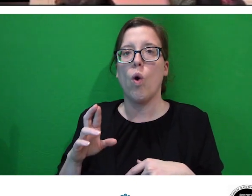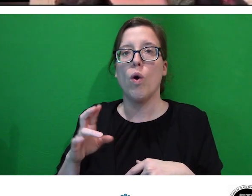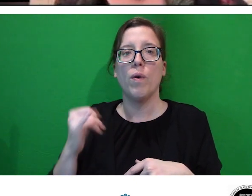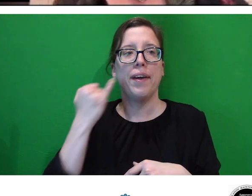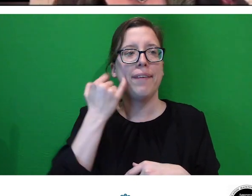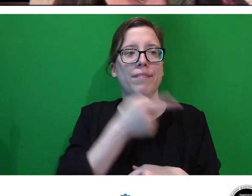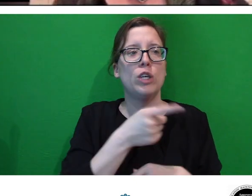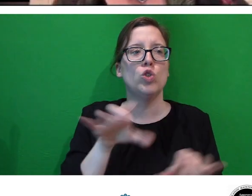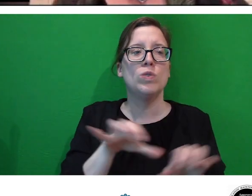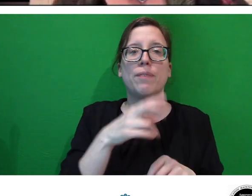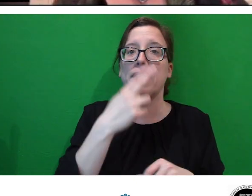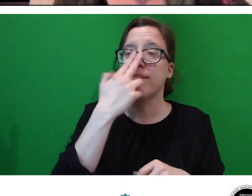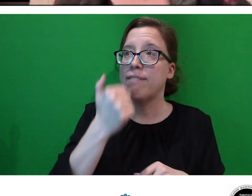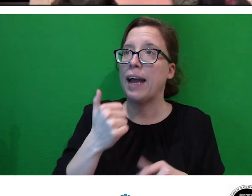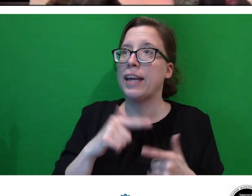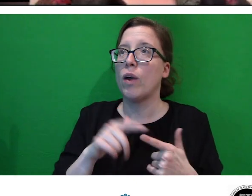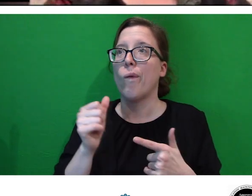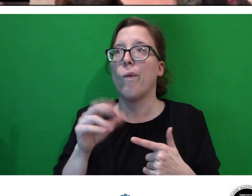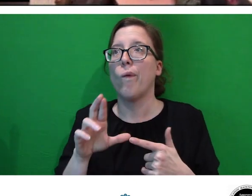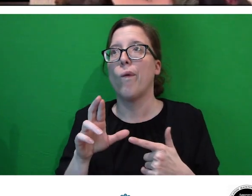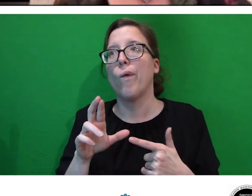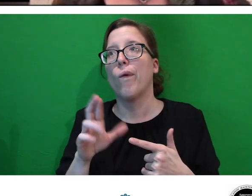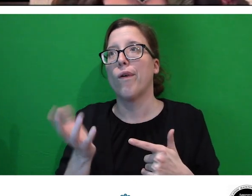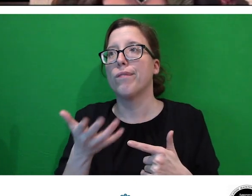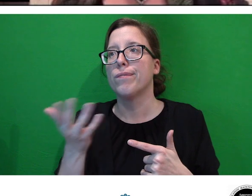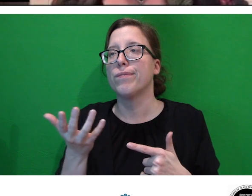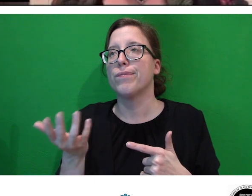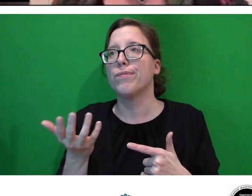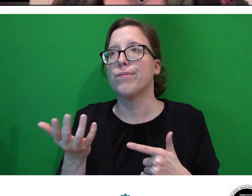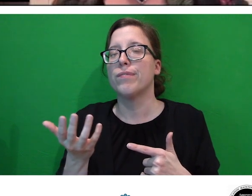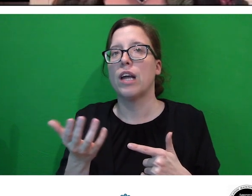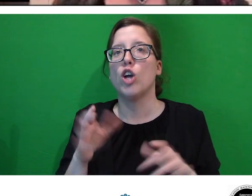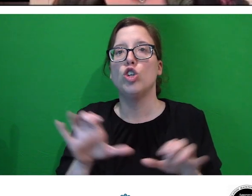They don't know that it's there. They don't know that the other kids are laughing at them.